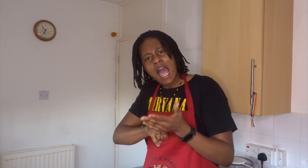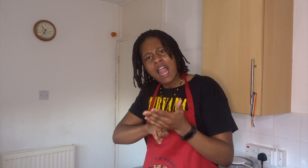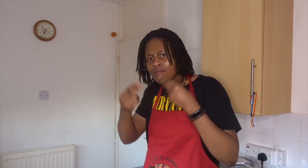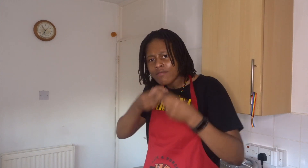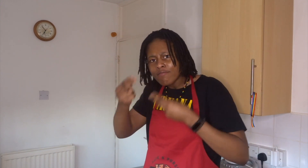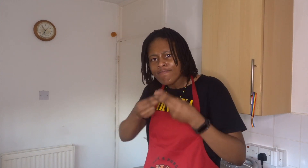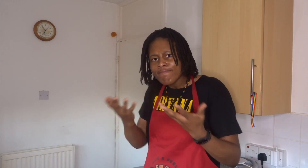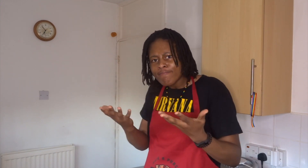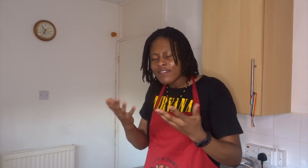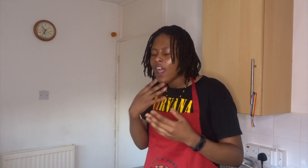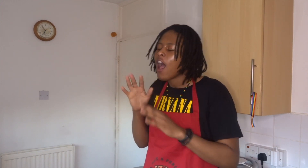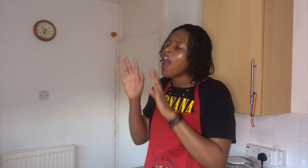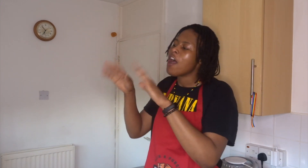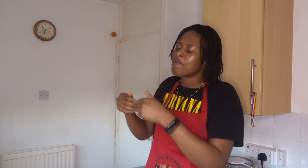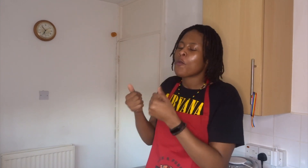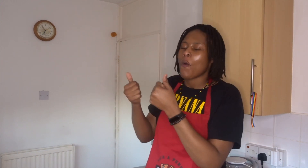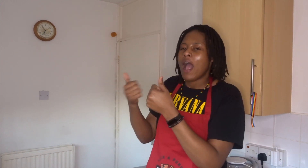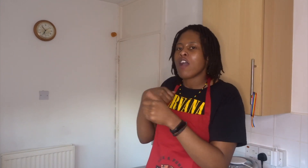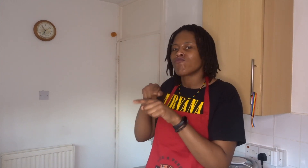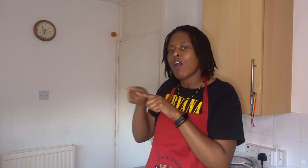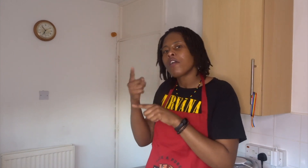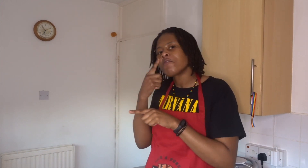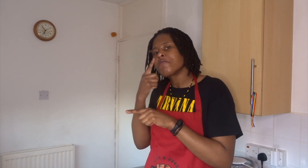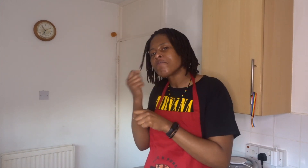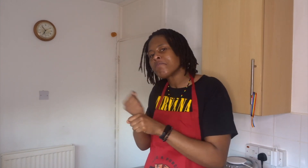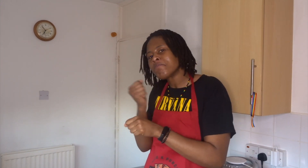A friend of mine had asked when I was making a vegan dish